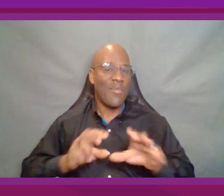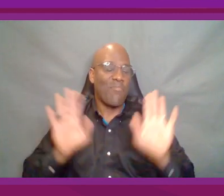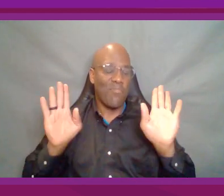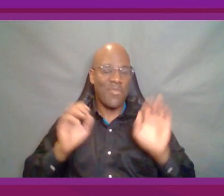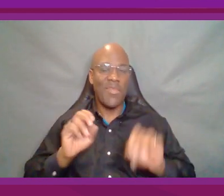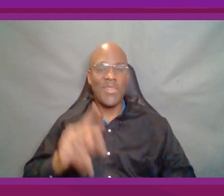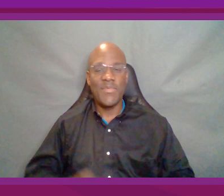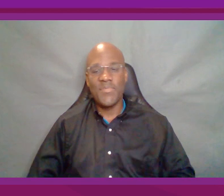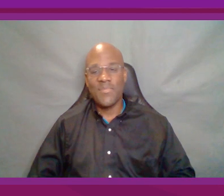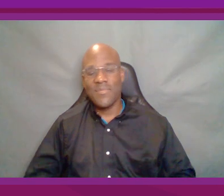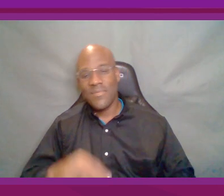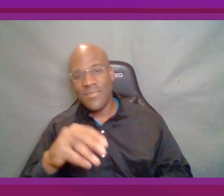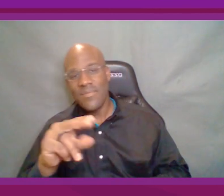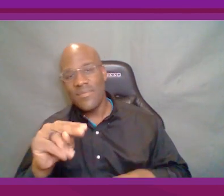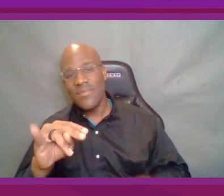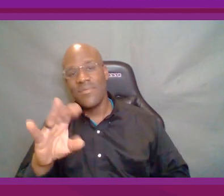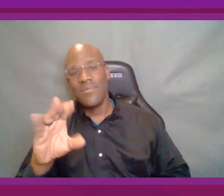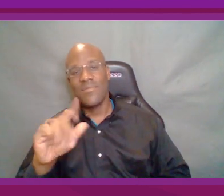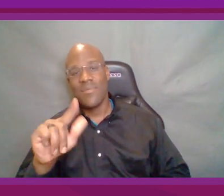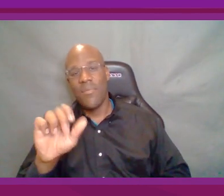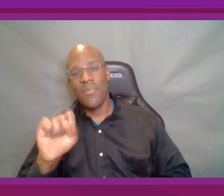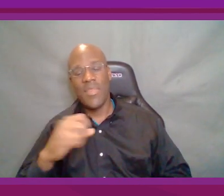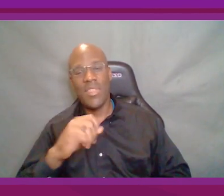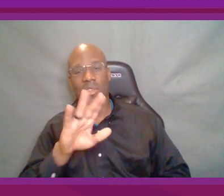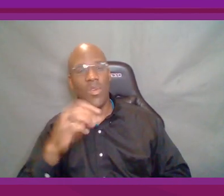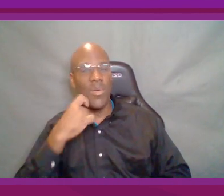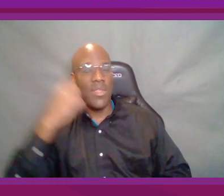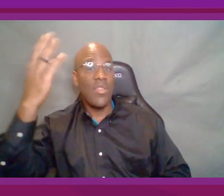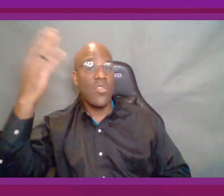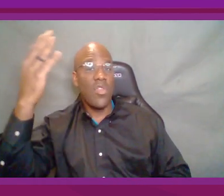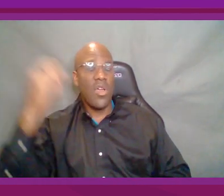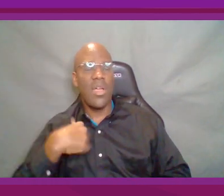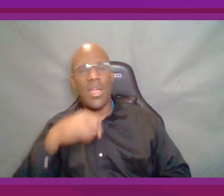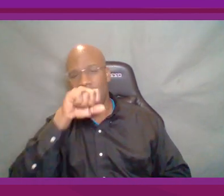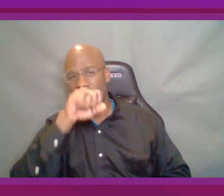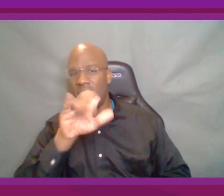[SEVANA]: To add to that uh Nicholas, I'd love to talk about uh what we can we cannot do before.